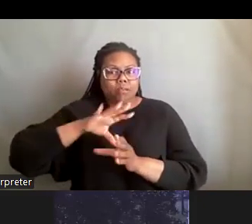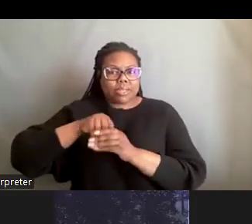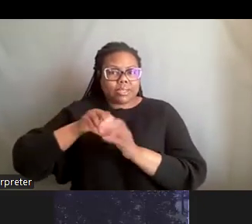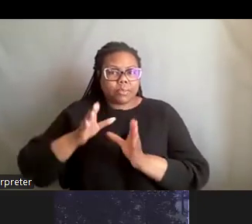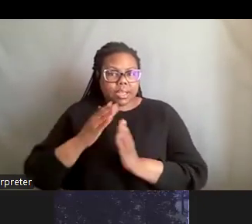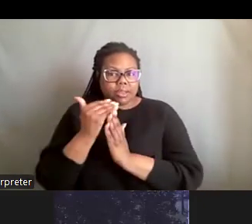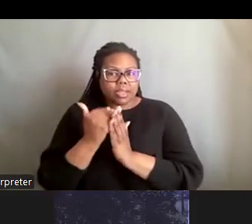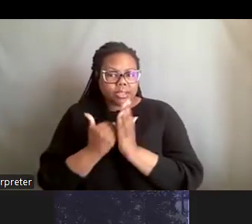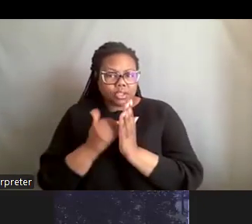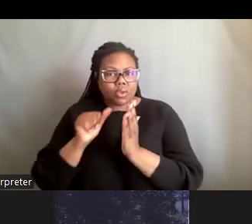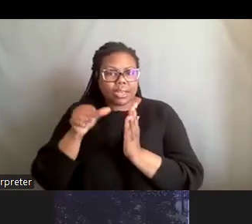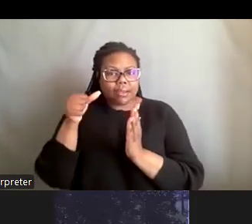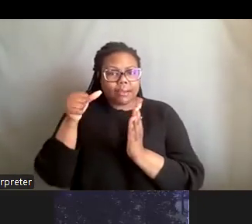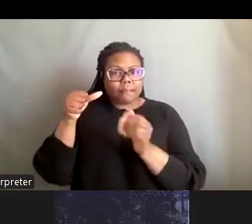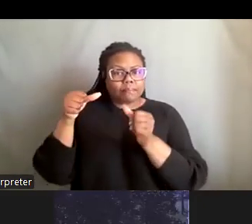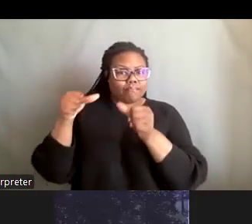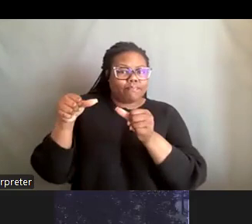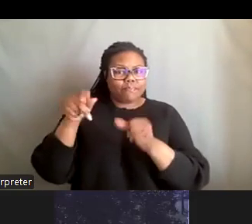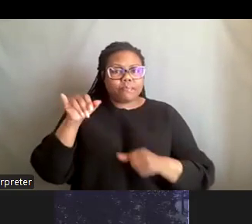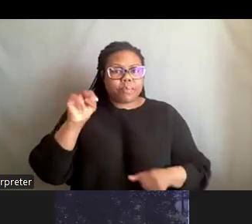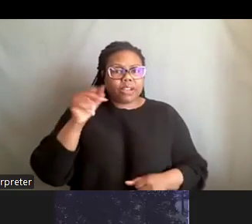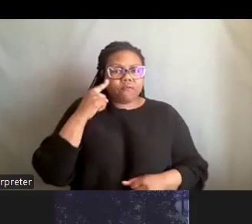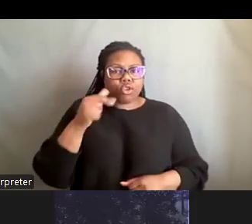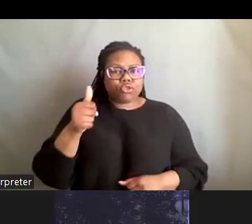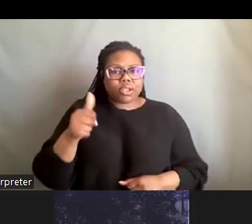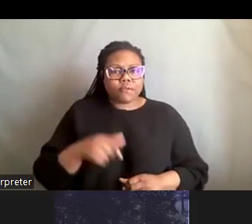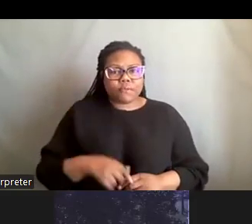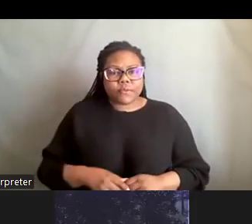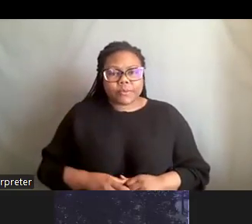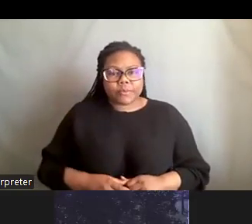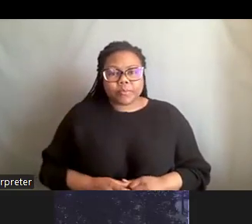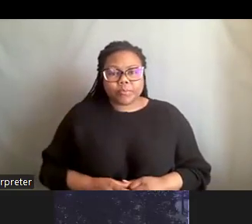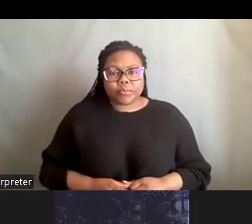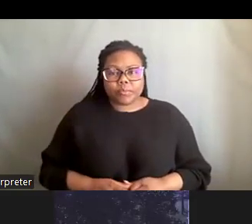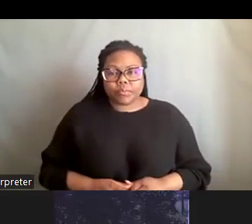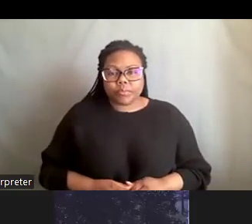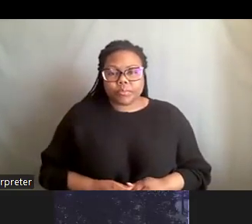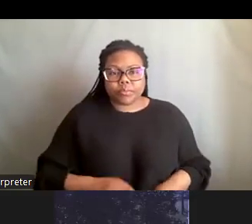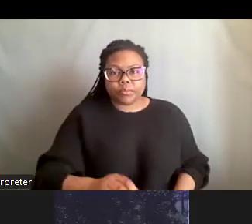near the top of the alphabetical participant list. And then you could pin them for yourself. So that's who